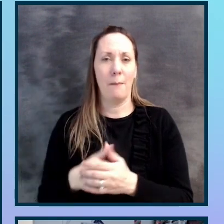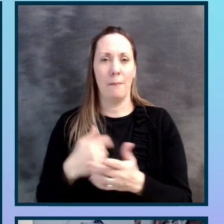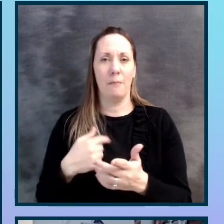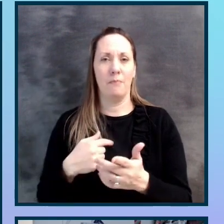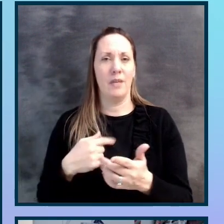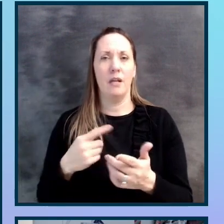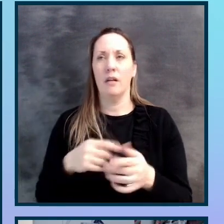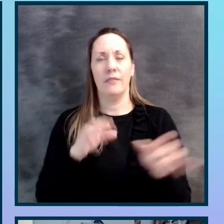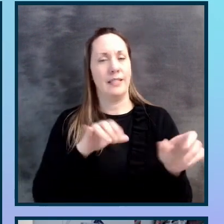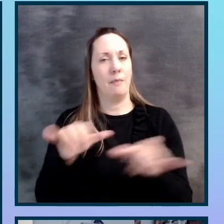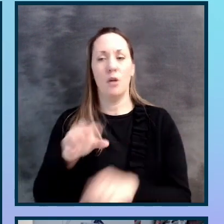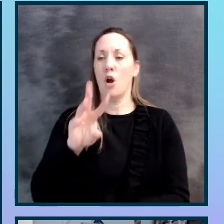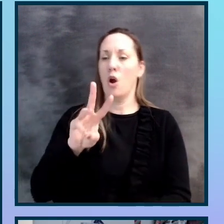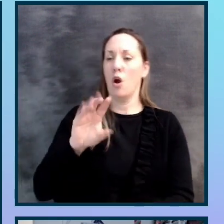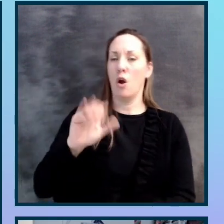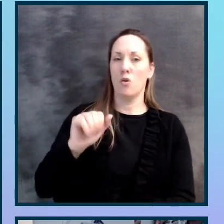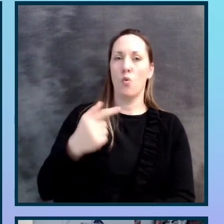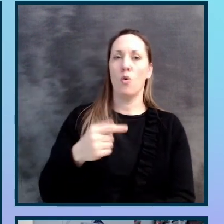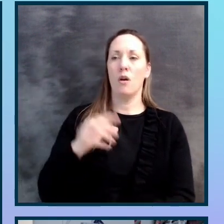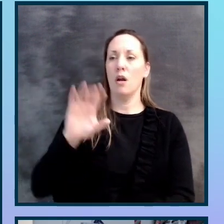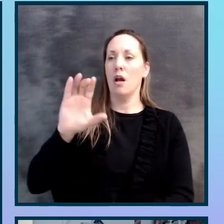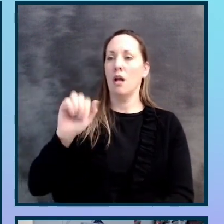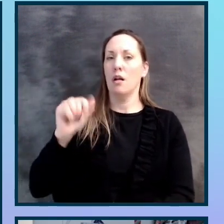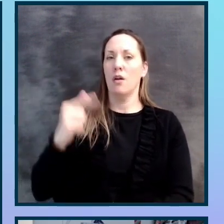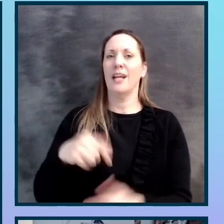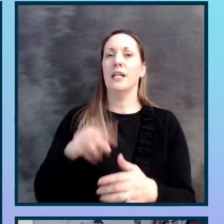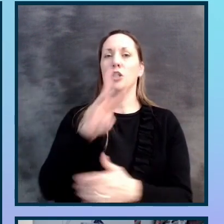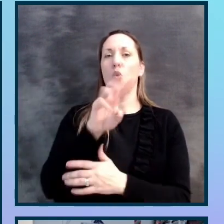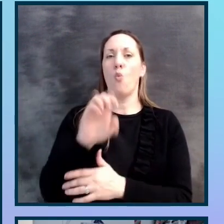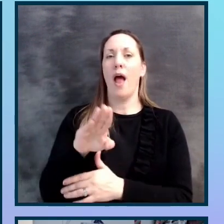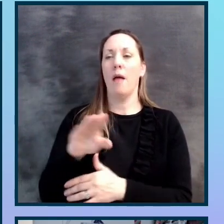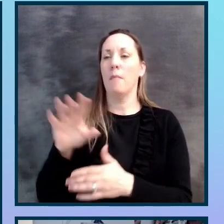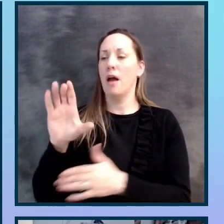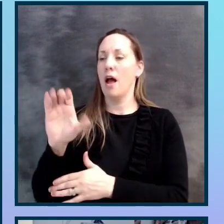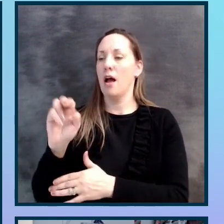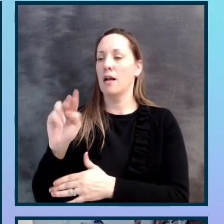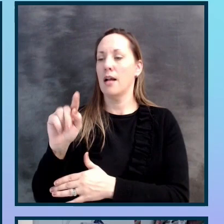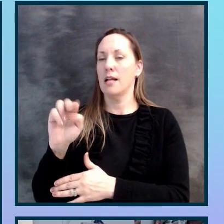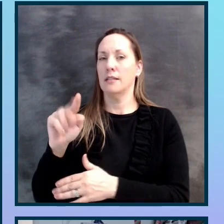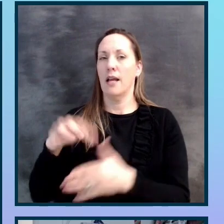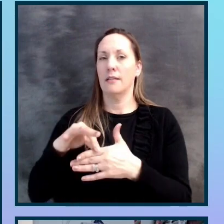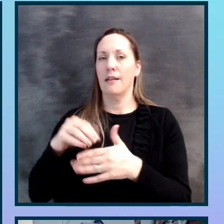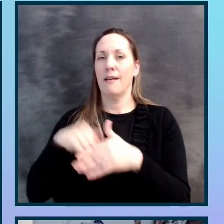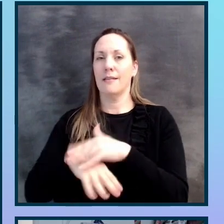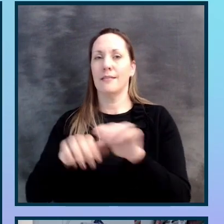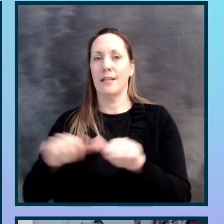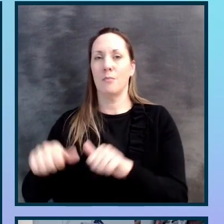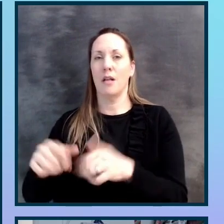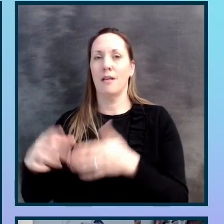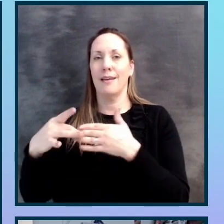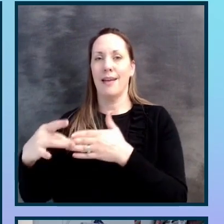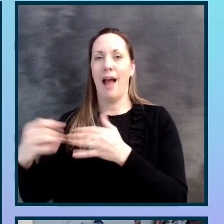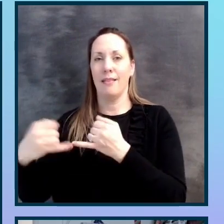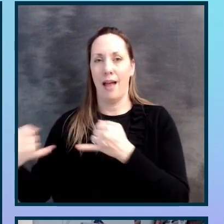it stands for Web Content Accessibility Guidelines. The WCAG guidelines are an extensive and thorough set